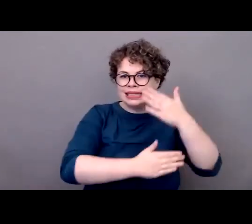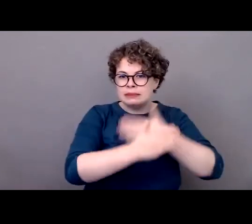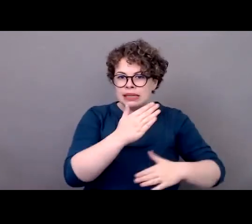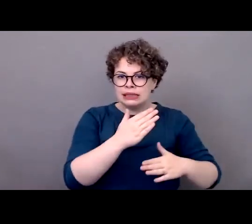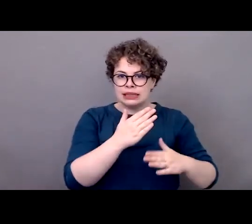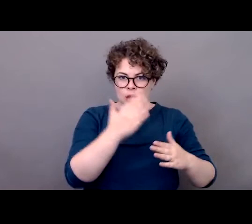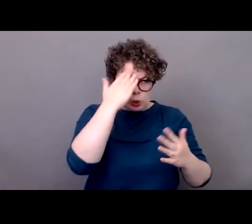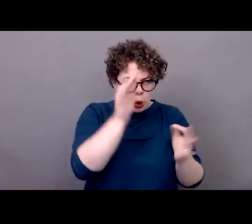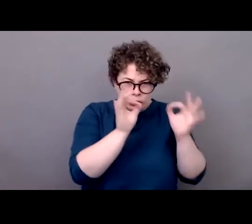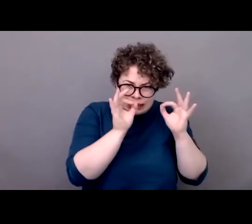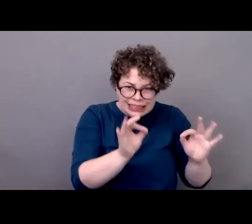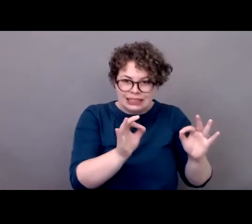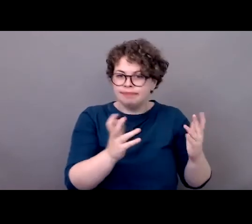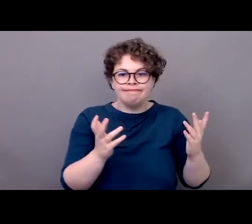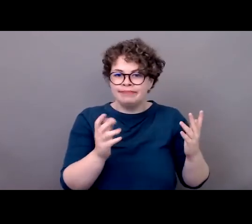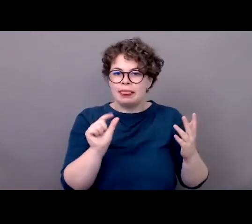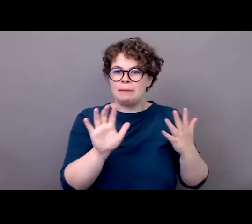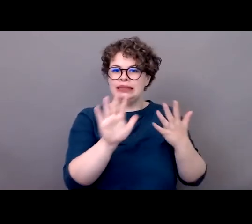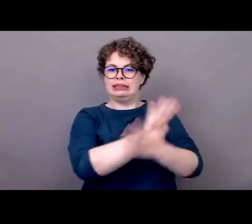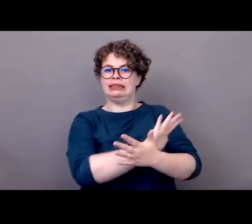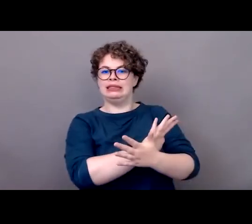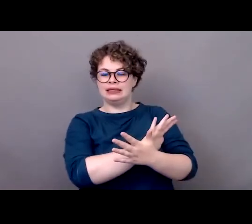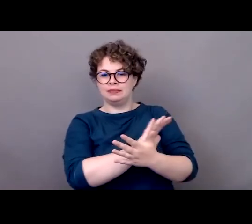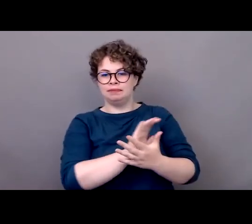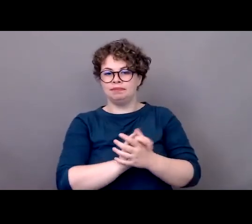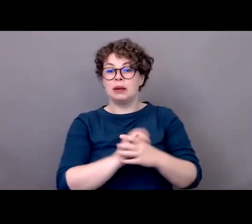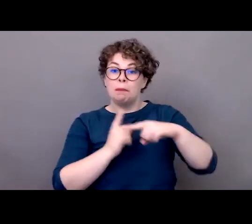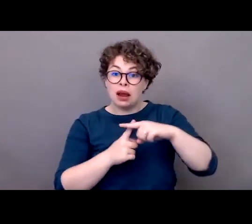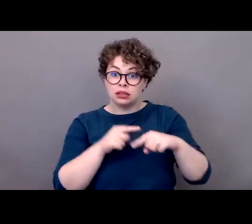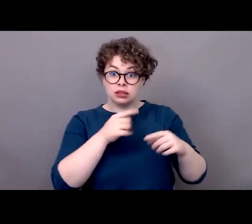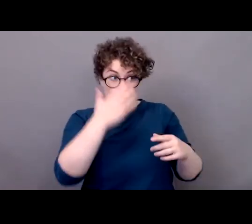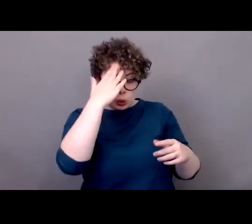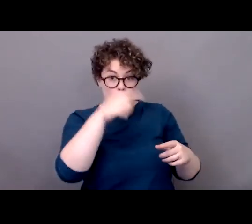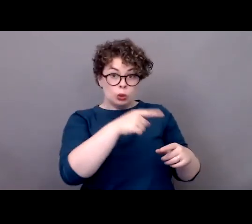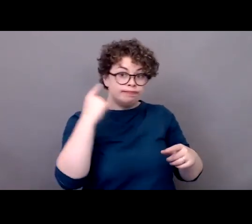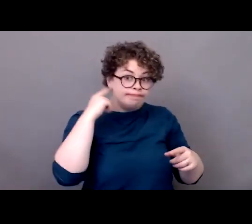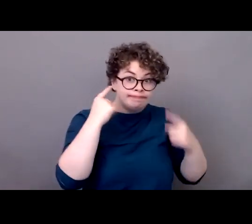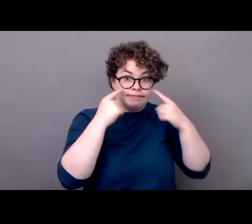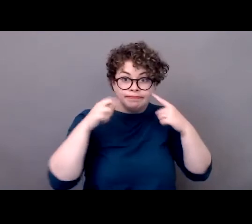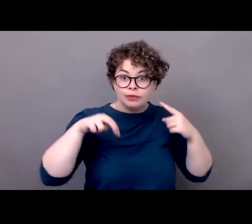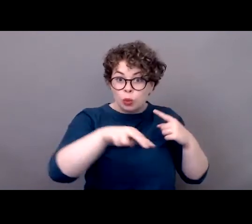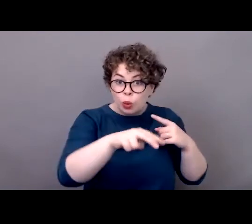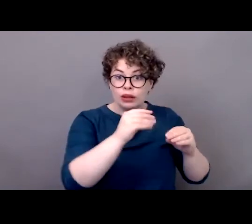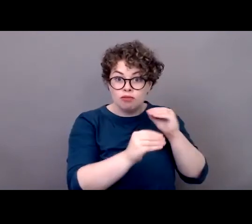identify barriers persons with disabilities face. So, this is a set of tools, which is